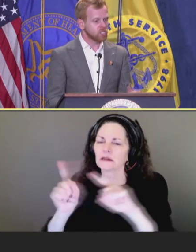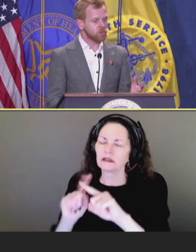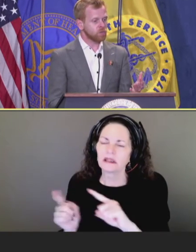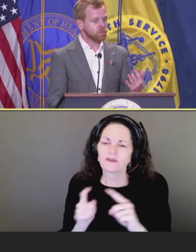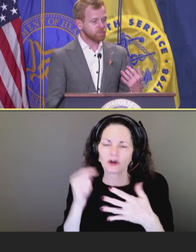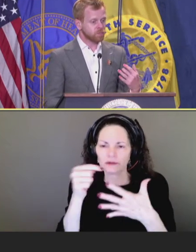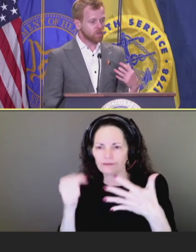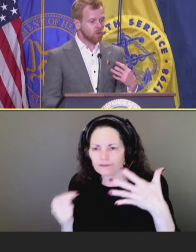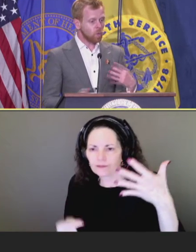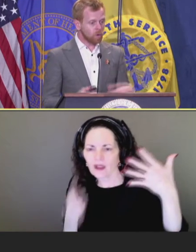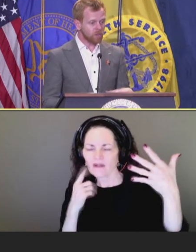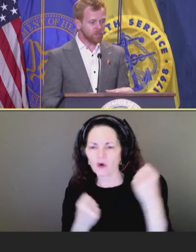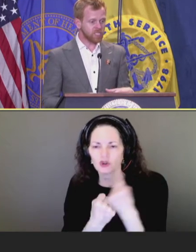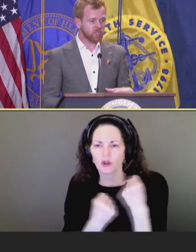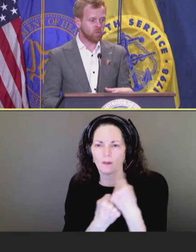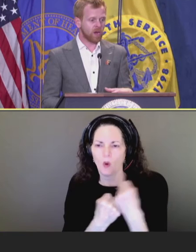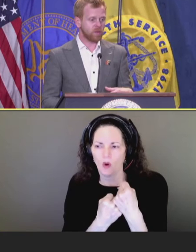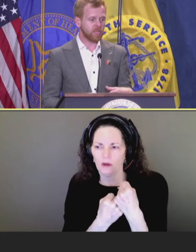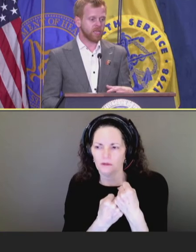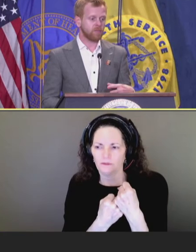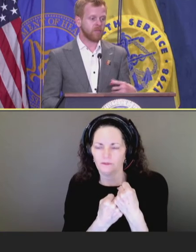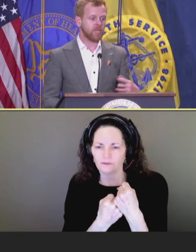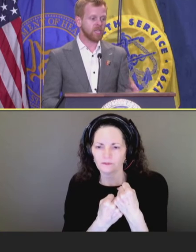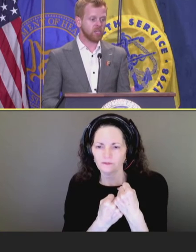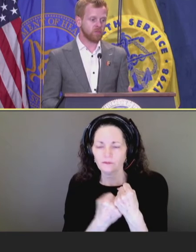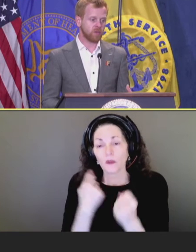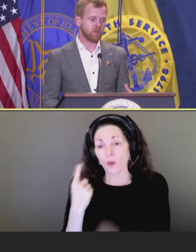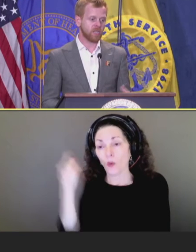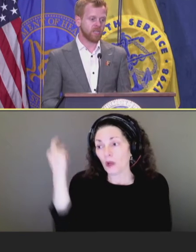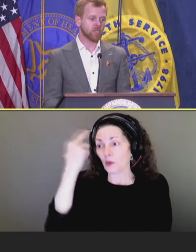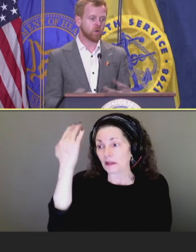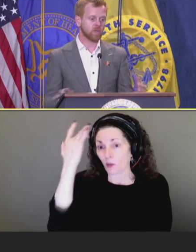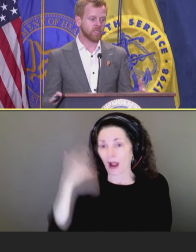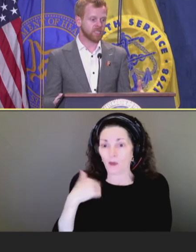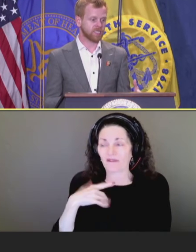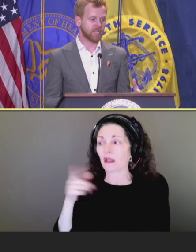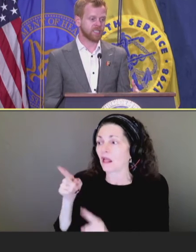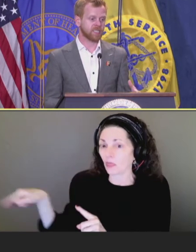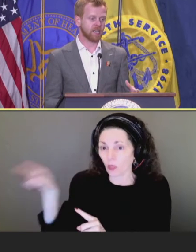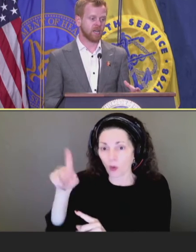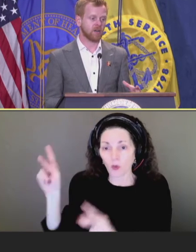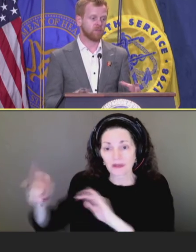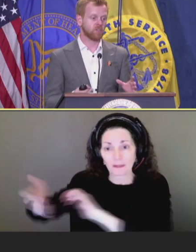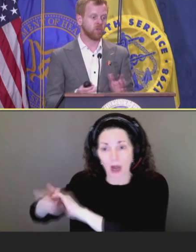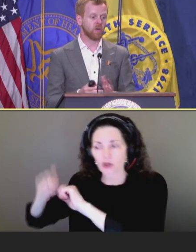So, one of the reasons why we think being in community is core to the success to